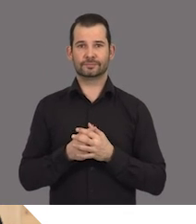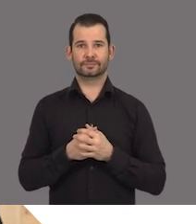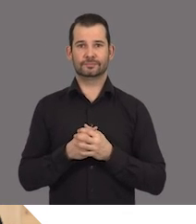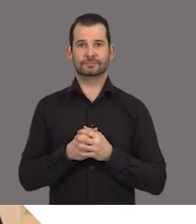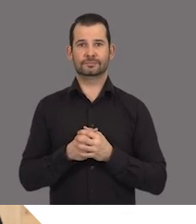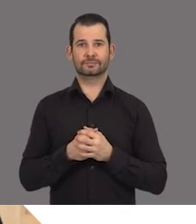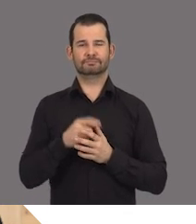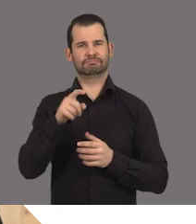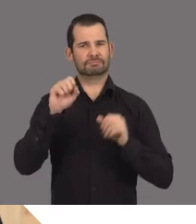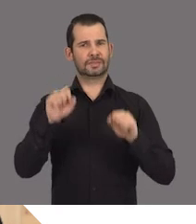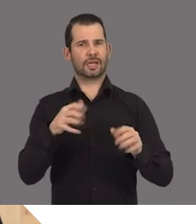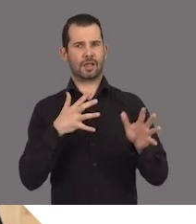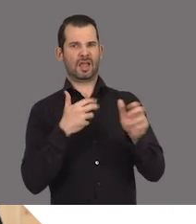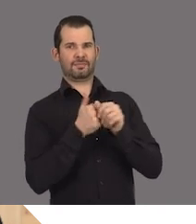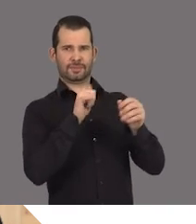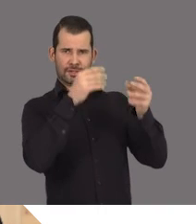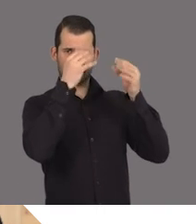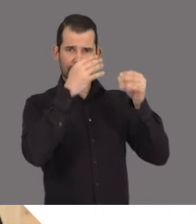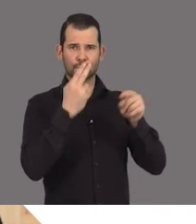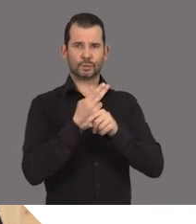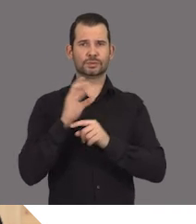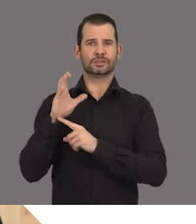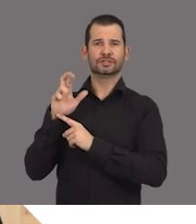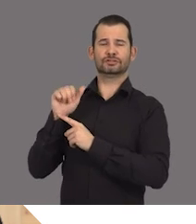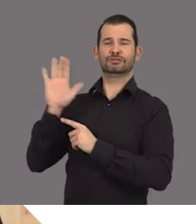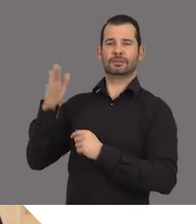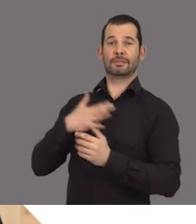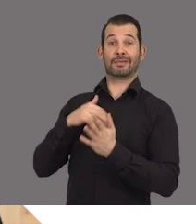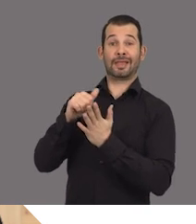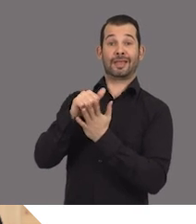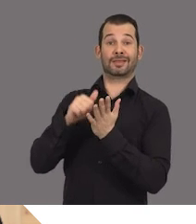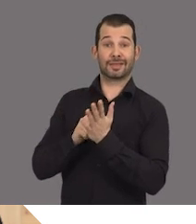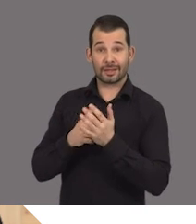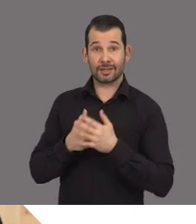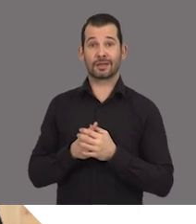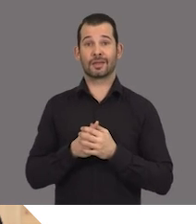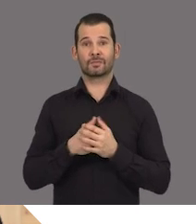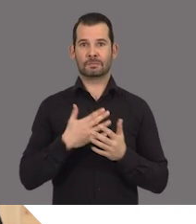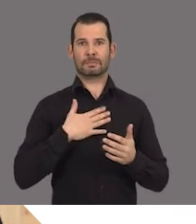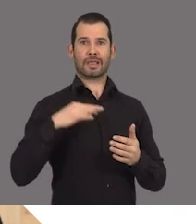You can update this information using the CRA’s My Account, MyBenefits CRA